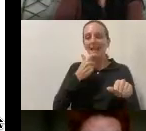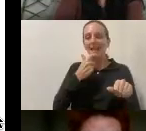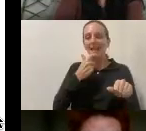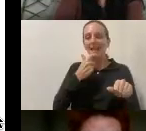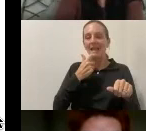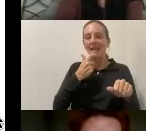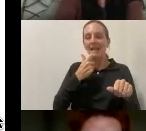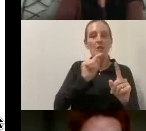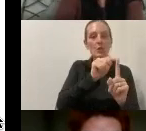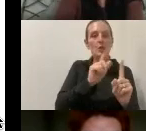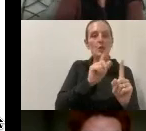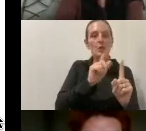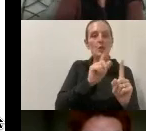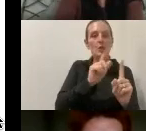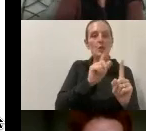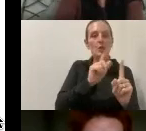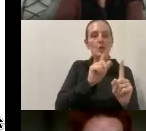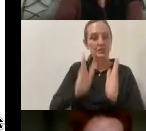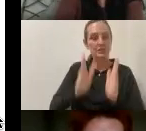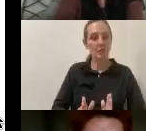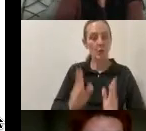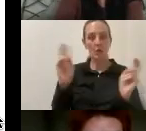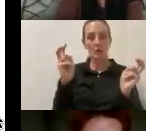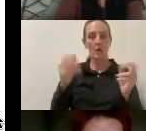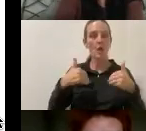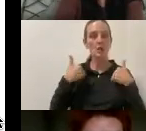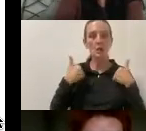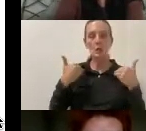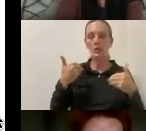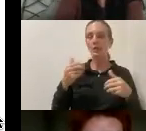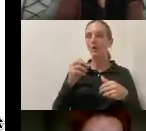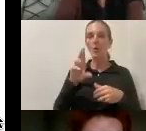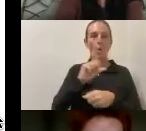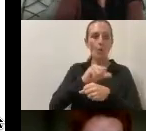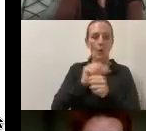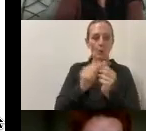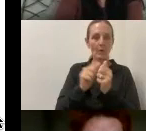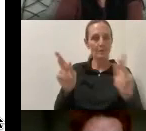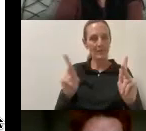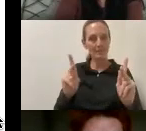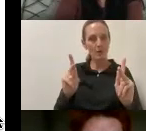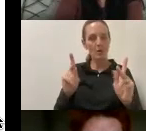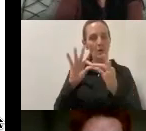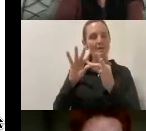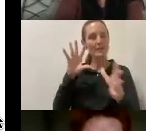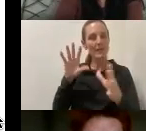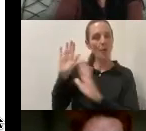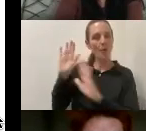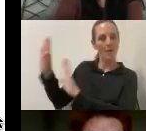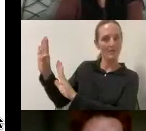it means to be a youth, and expanding what it means to work with other people. Once we start letting go of these different things that are holding us back.